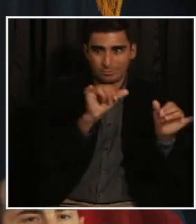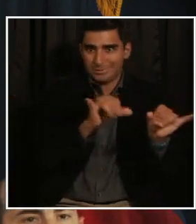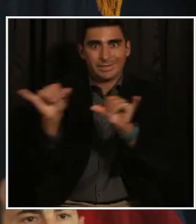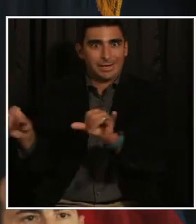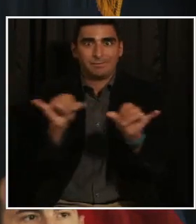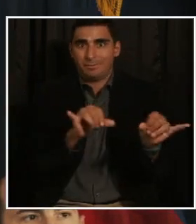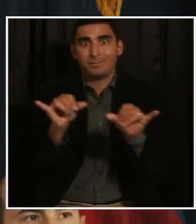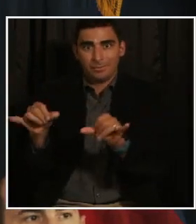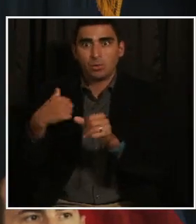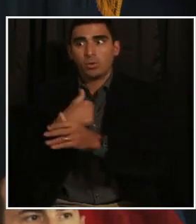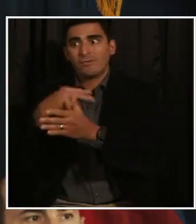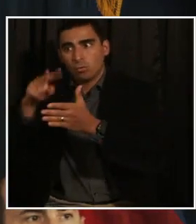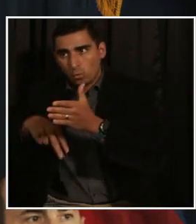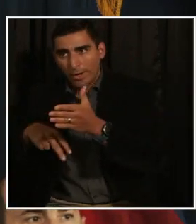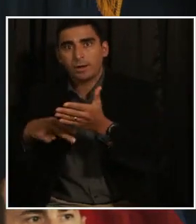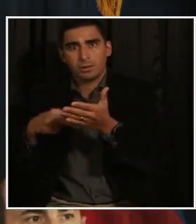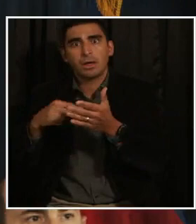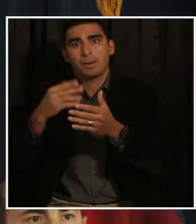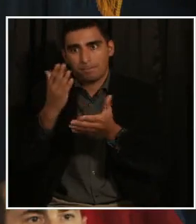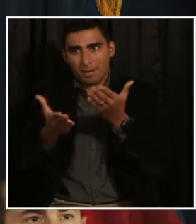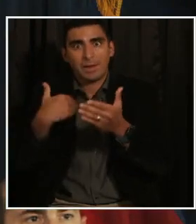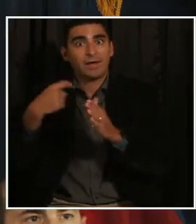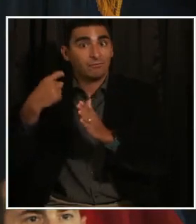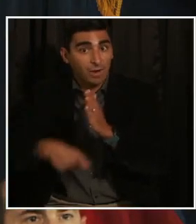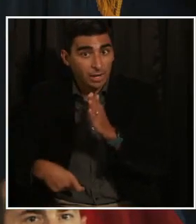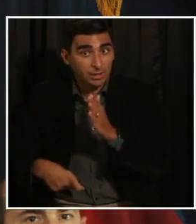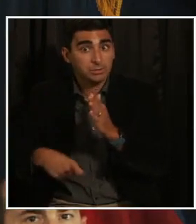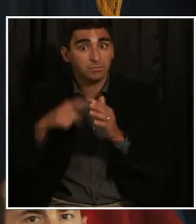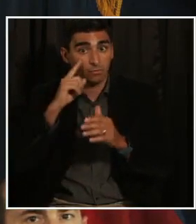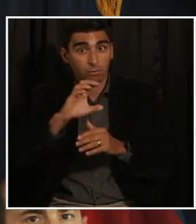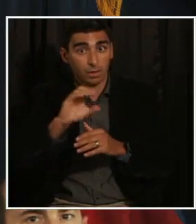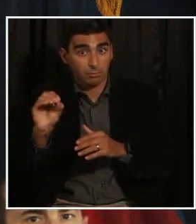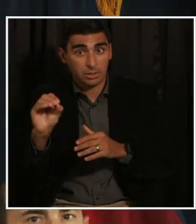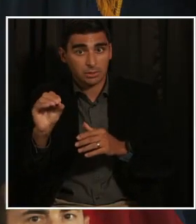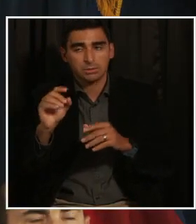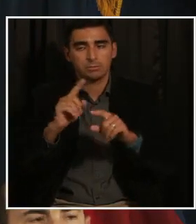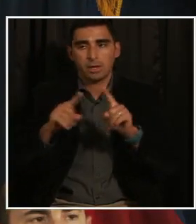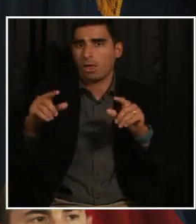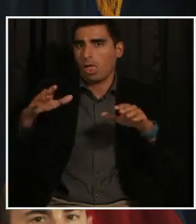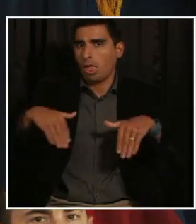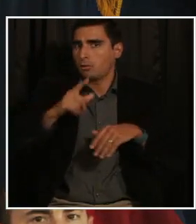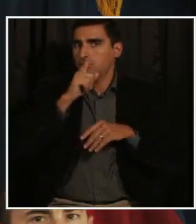fines for companies or fines for however they choose to implement that under their authority